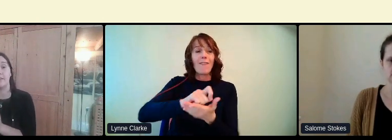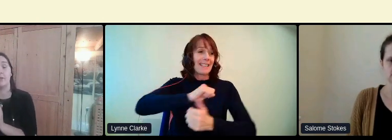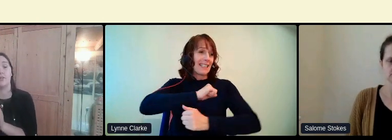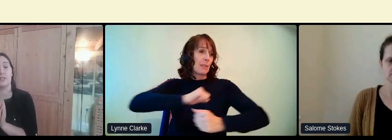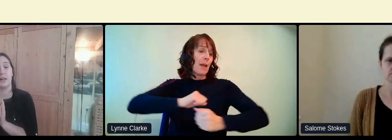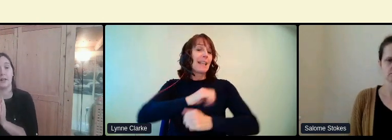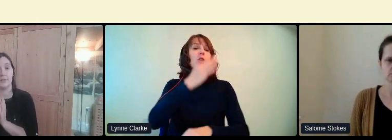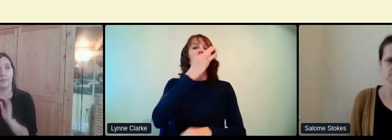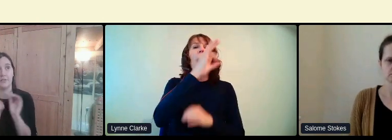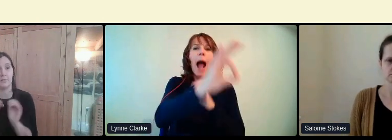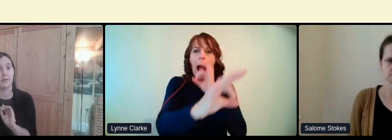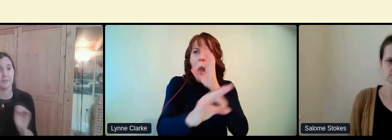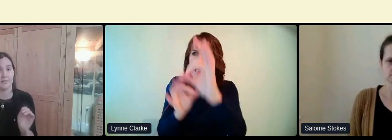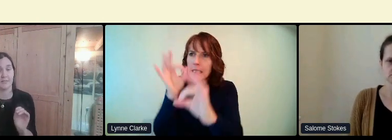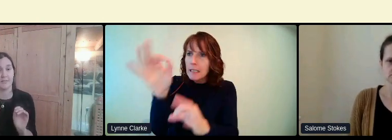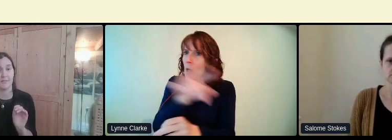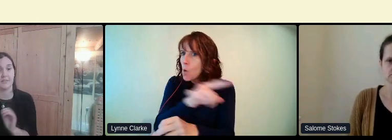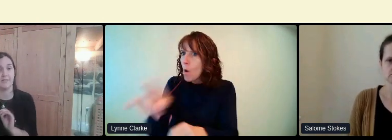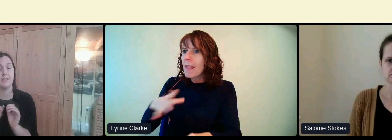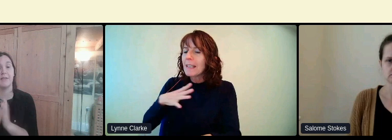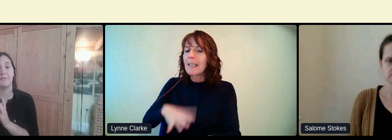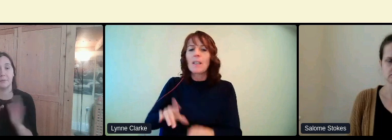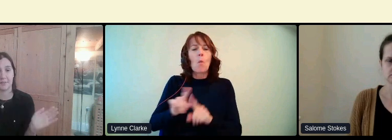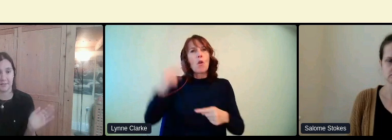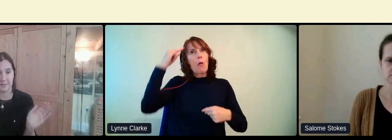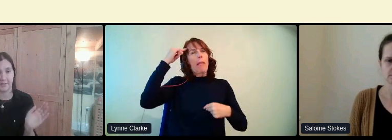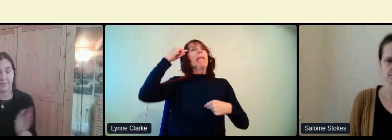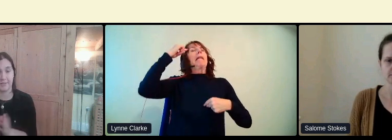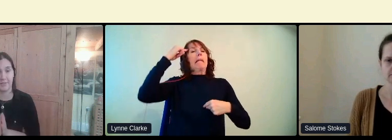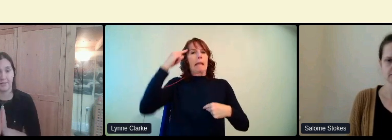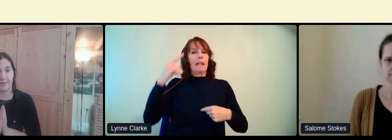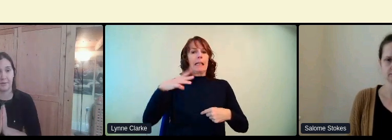and not don't just go by the books because everyone's team is going to be different.